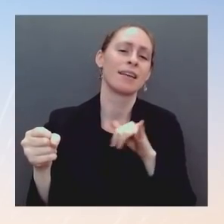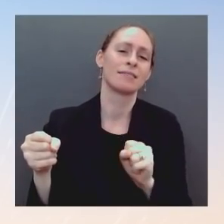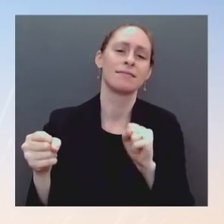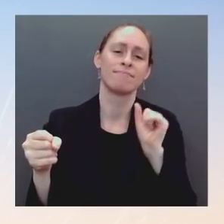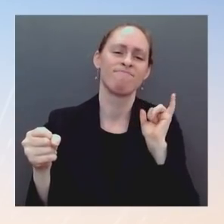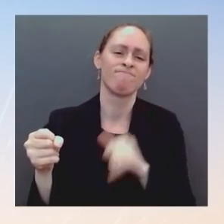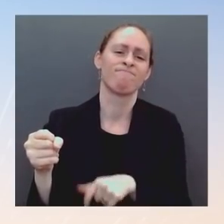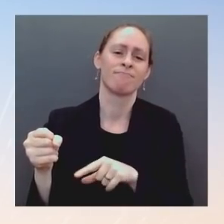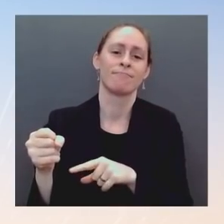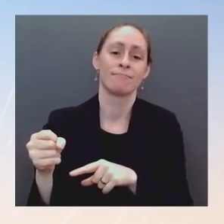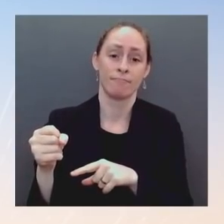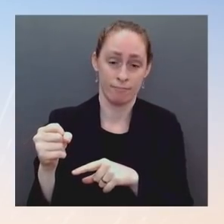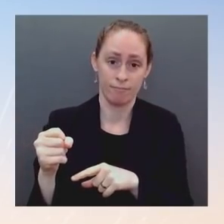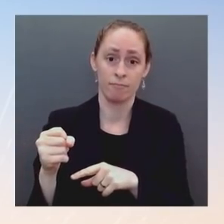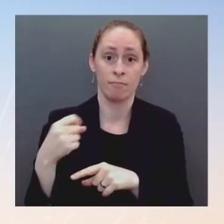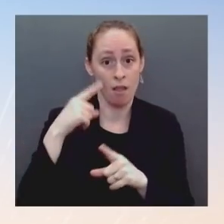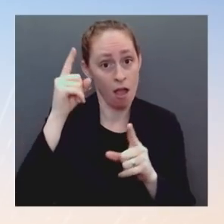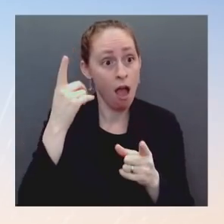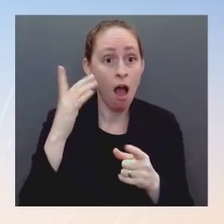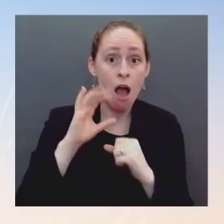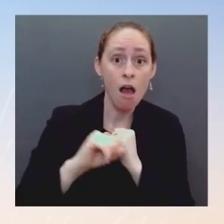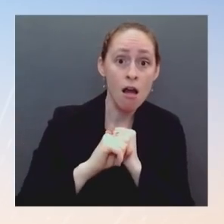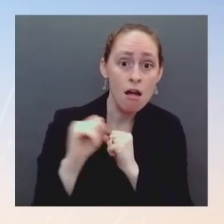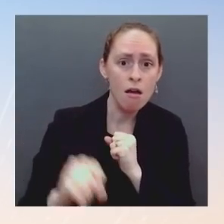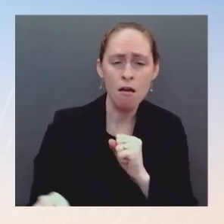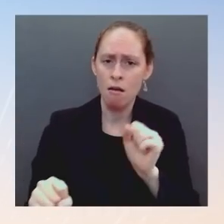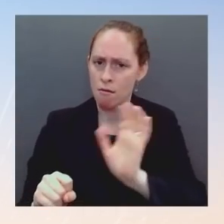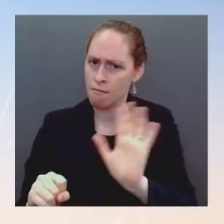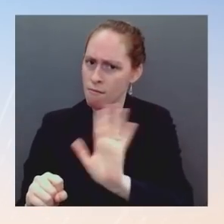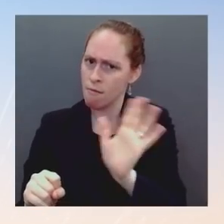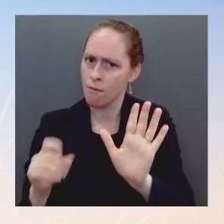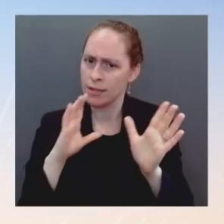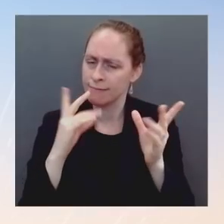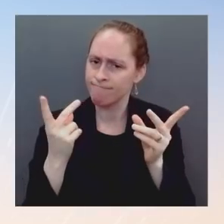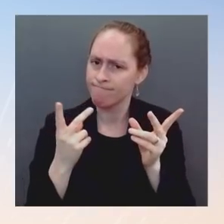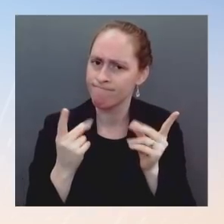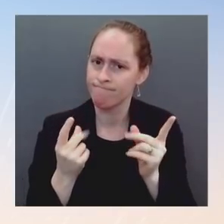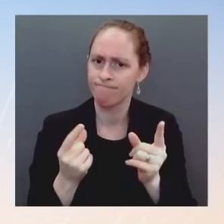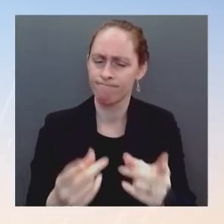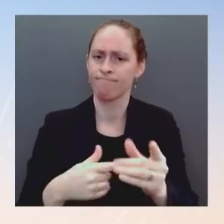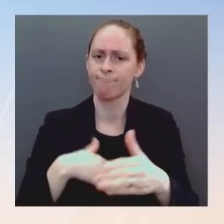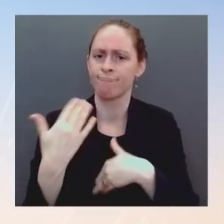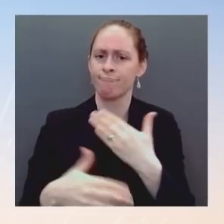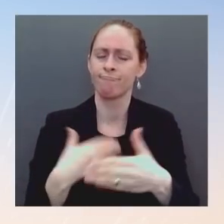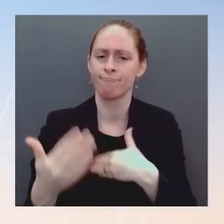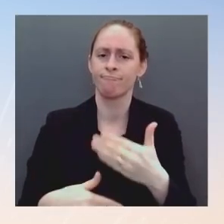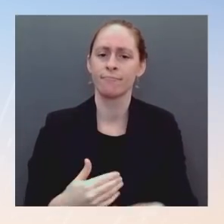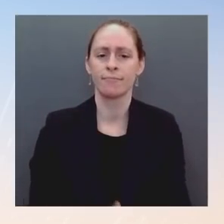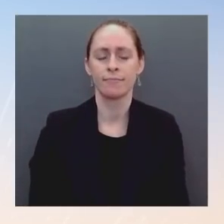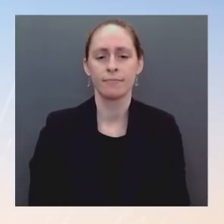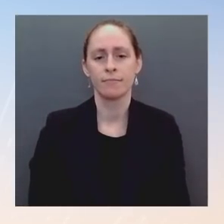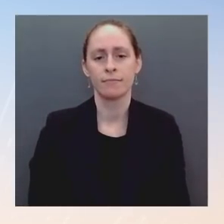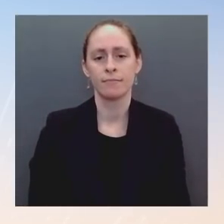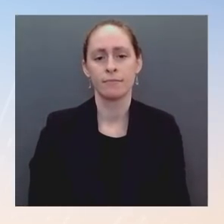but we're not going to get into details of names, if we can avoid it, or details of numbers at this point in time.